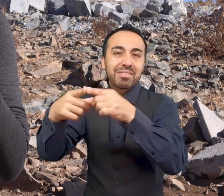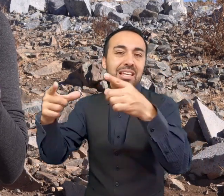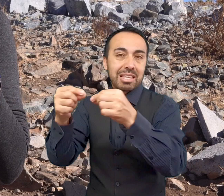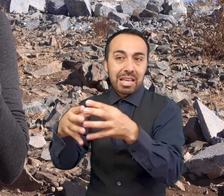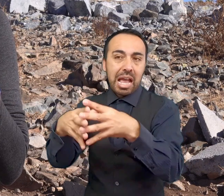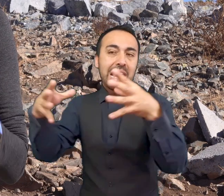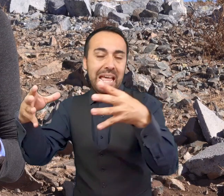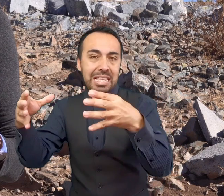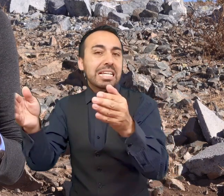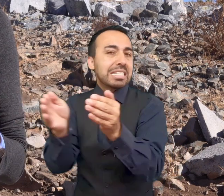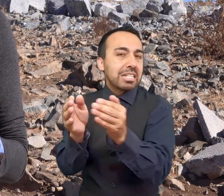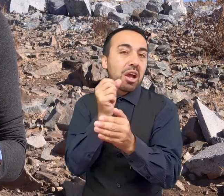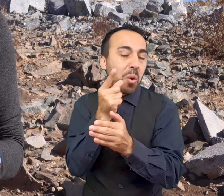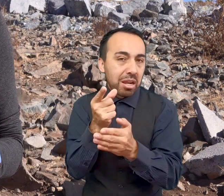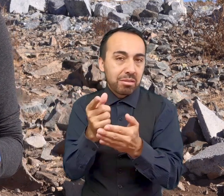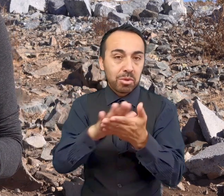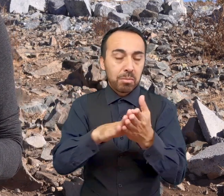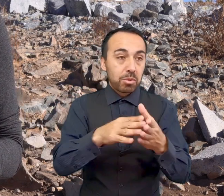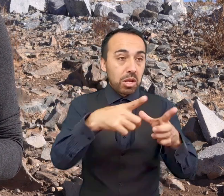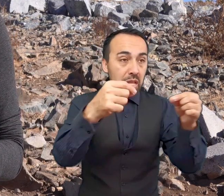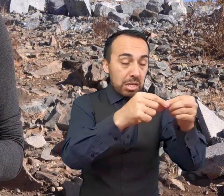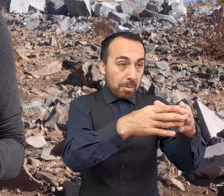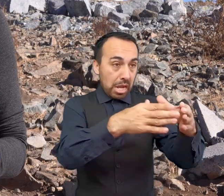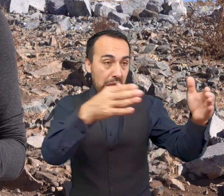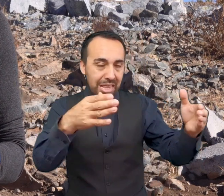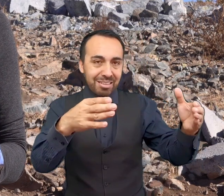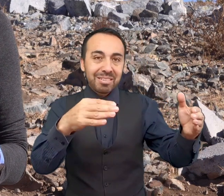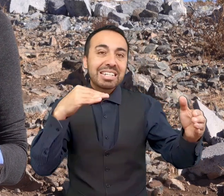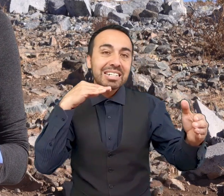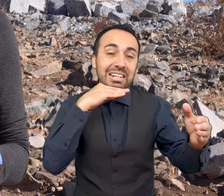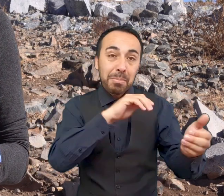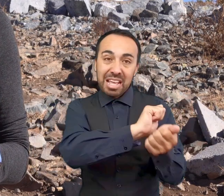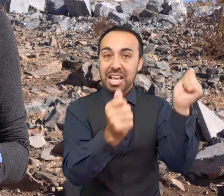the more mass there is, the faster the star evolves through the stages of